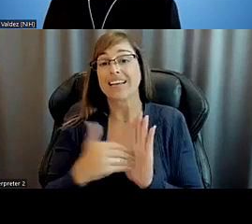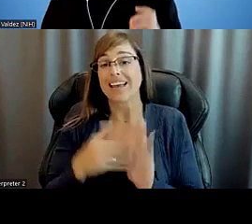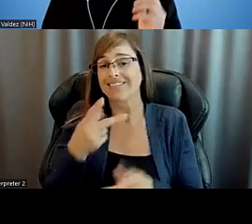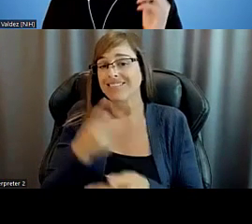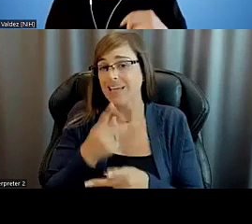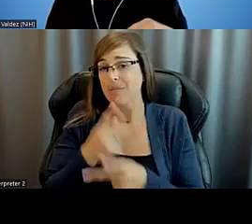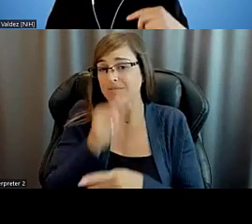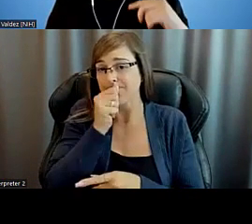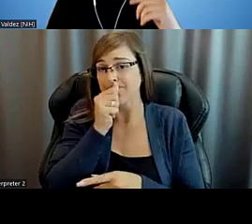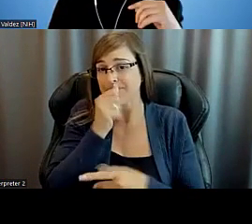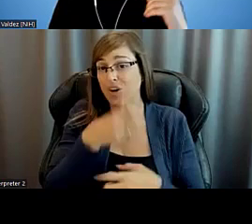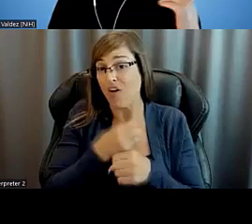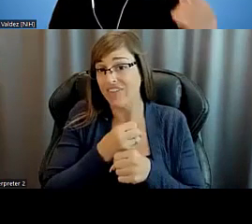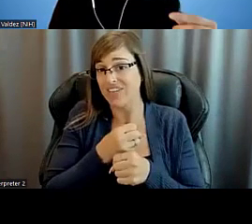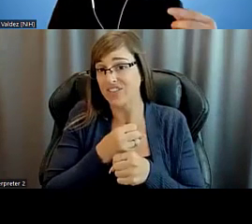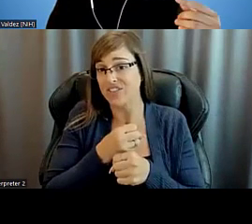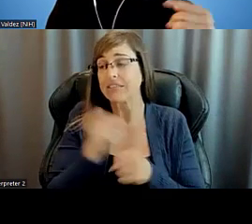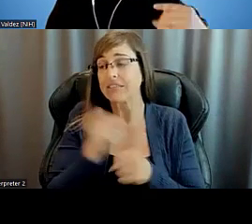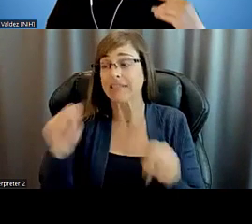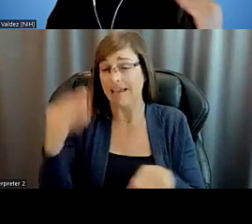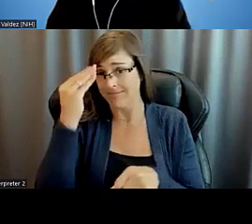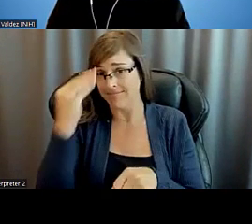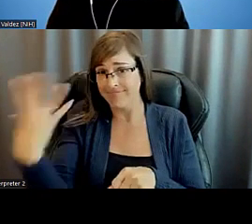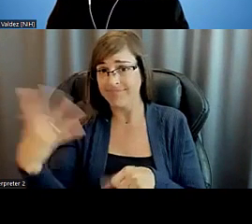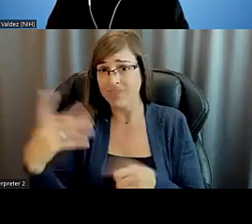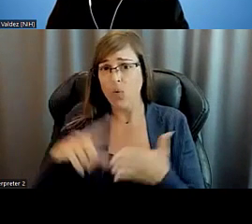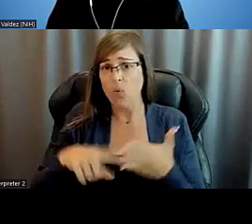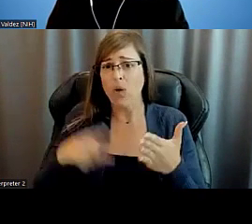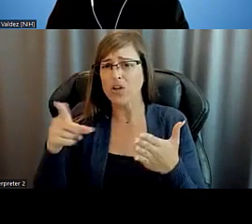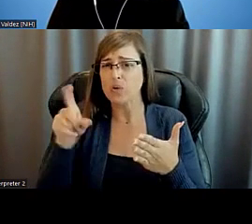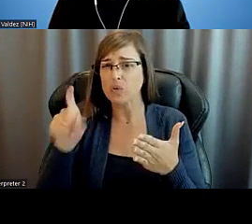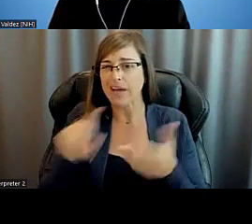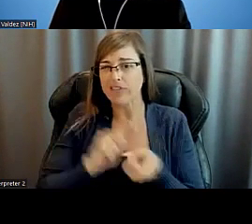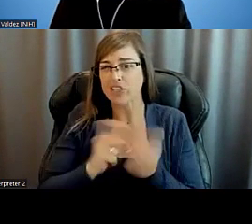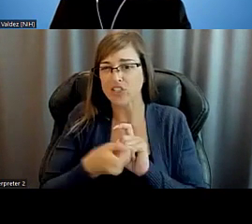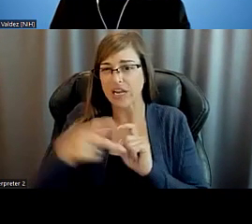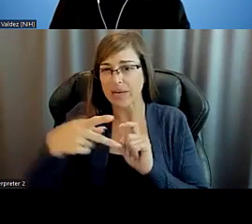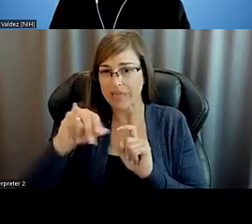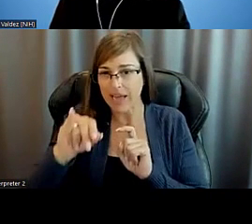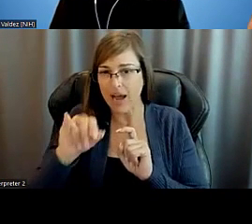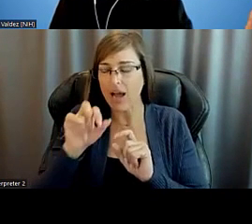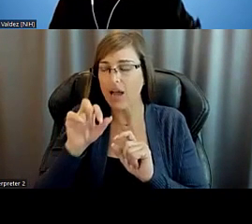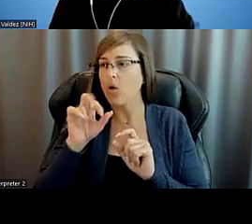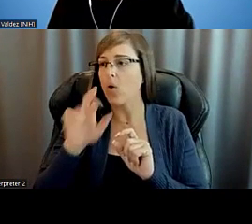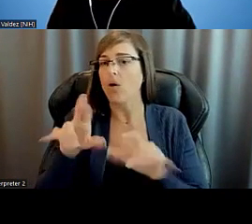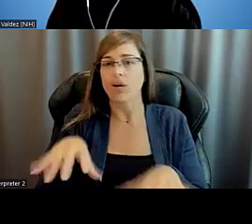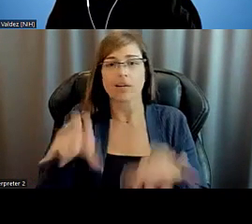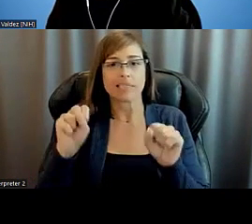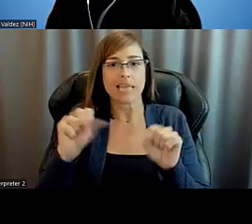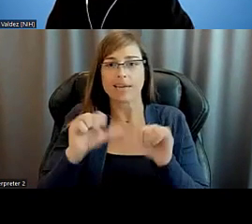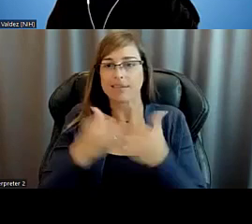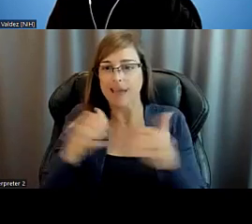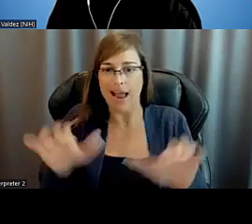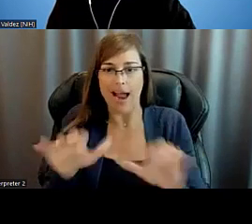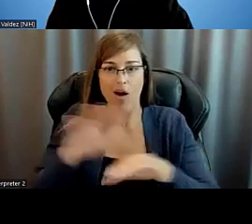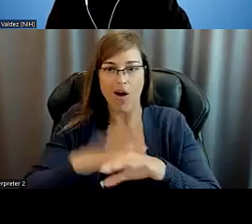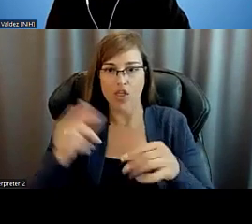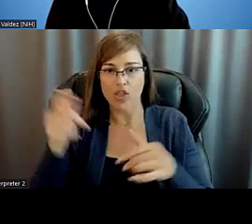You can tell them what .. that you need to change the PI or you need to take some NIH extramural grant in this case,